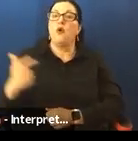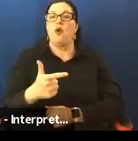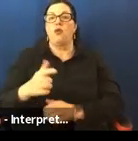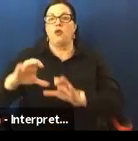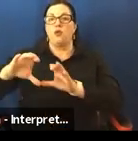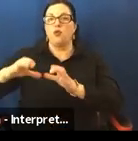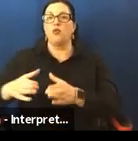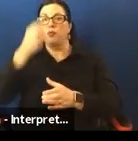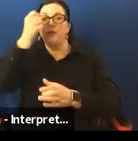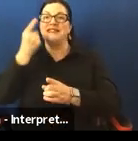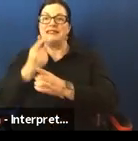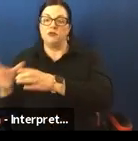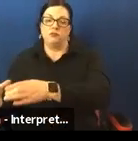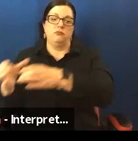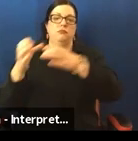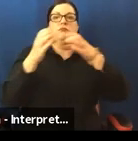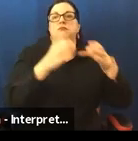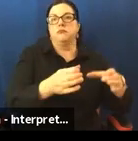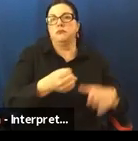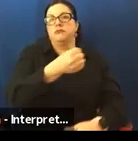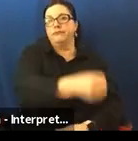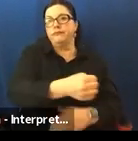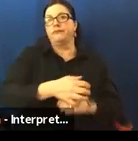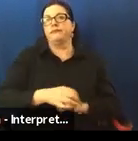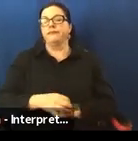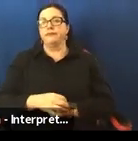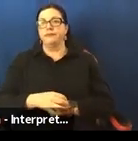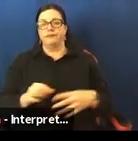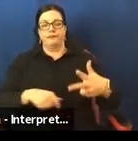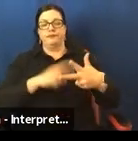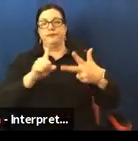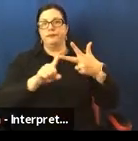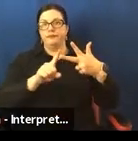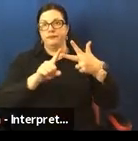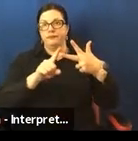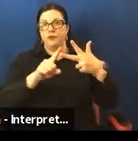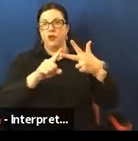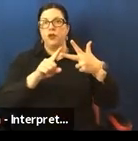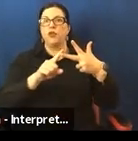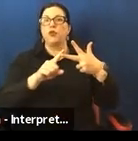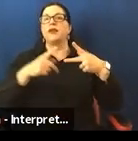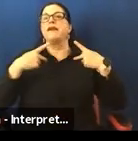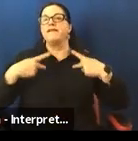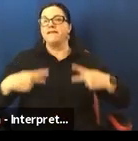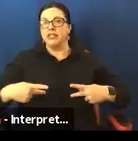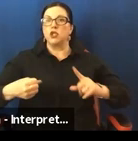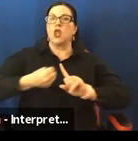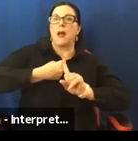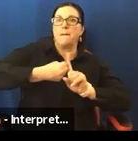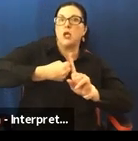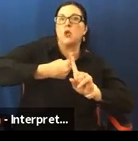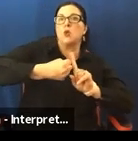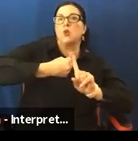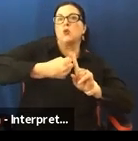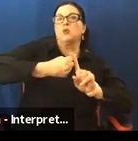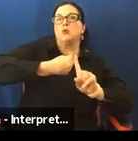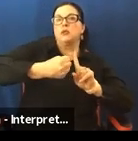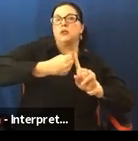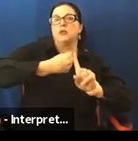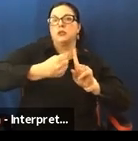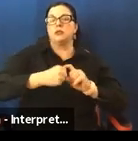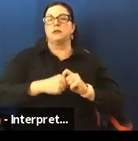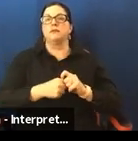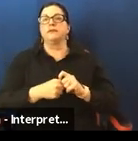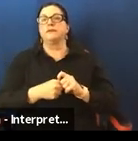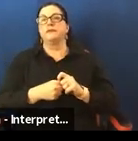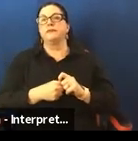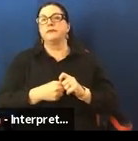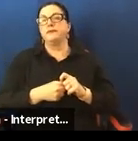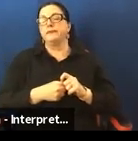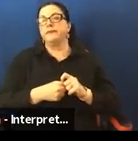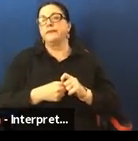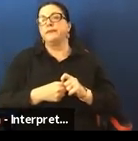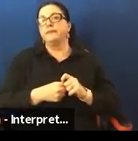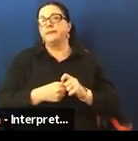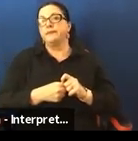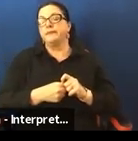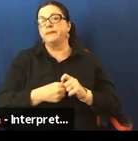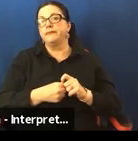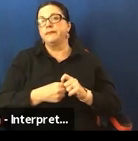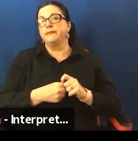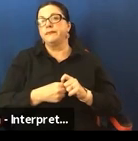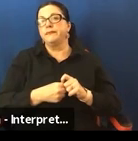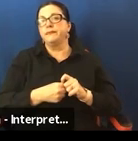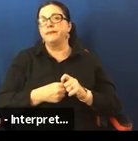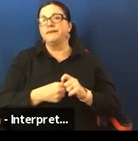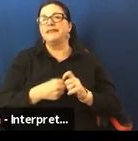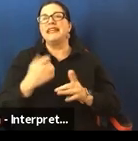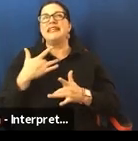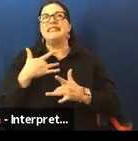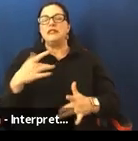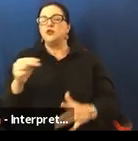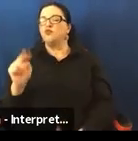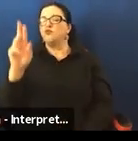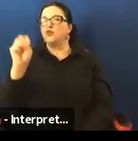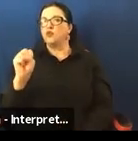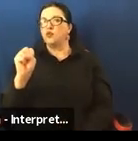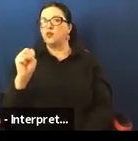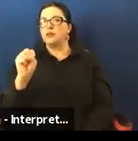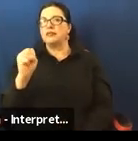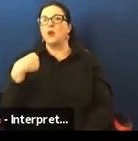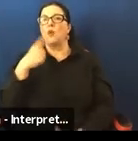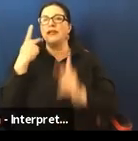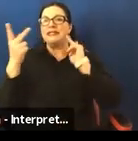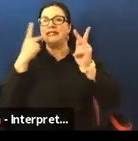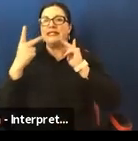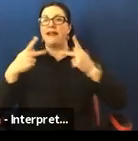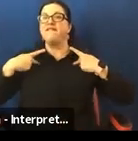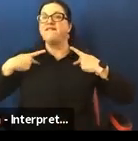Jason Williams: And then the number three statistic is around physical abuse that's about 15% of the cases where they're actually being physically abused and unfortunately what we usually see in the media is the physical abuse. So if you see a commercial around